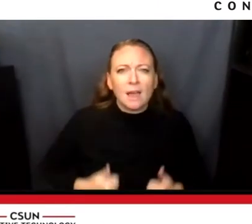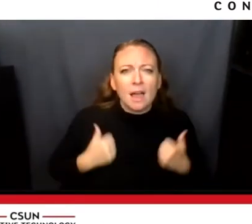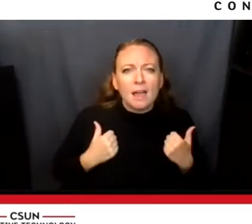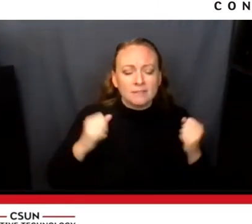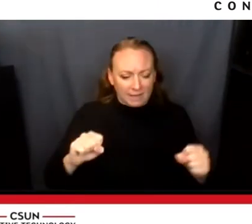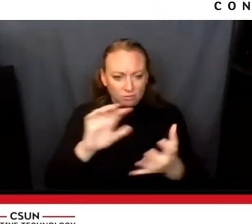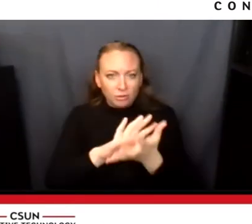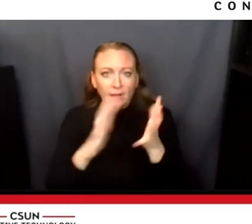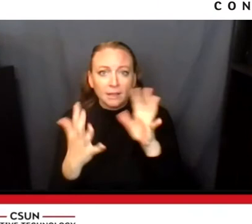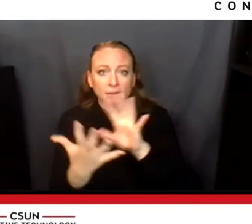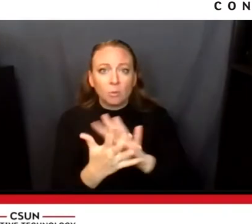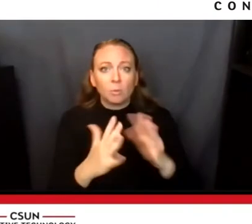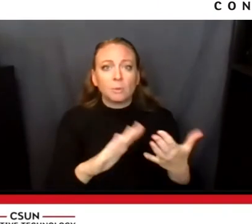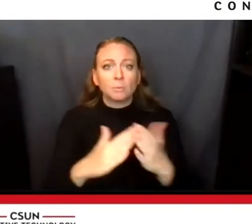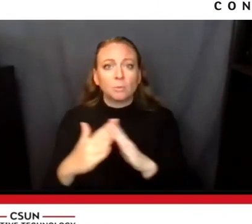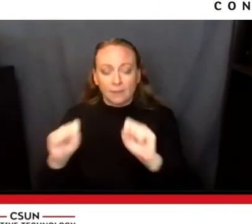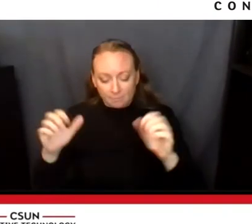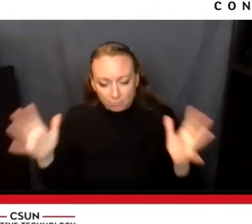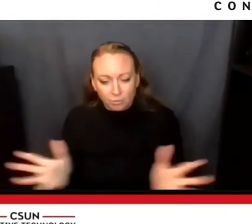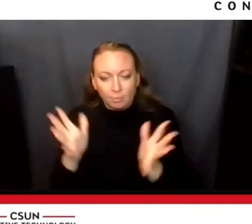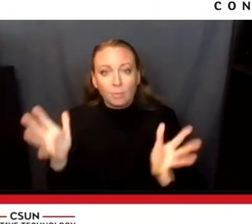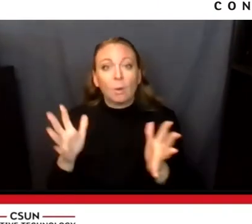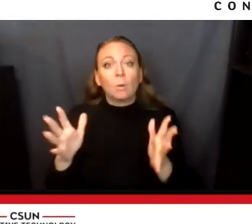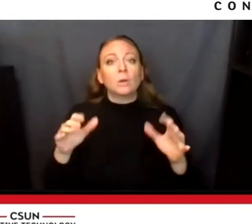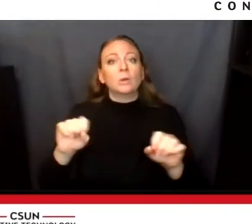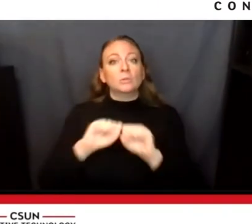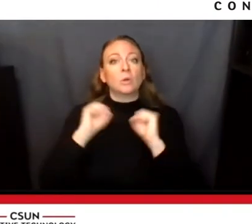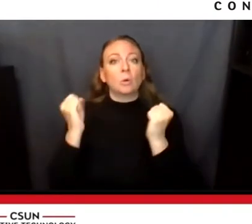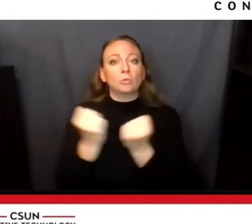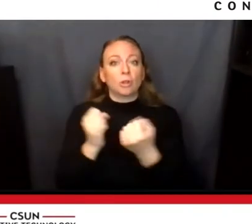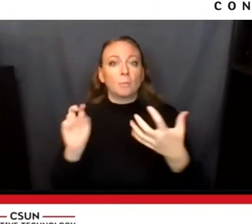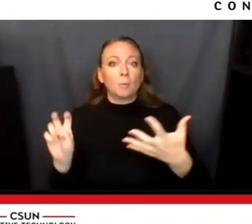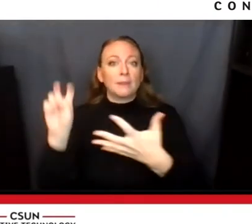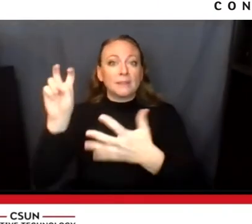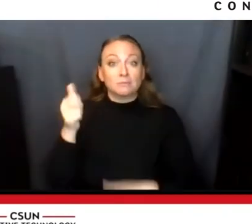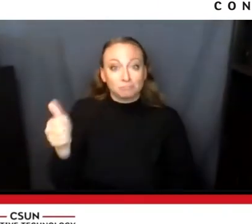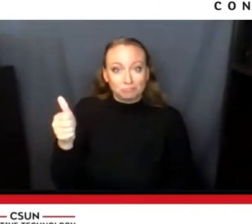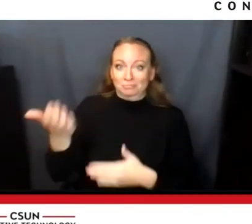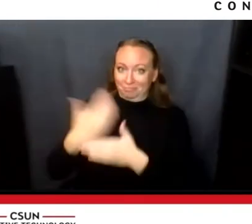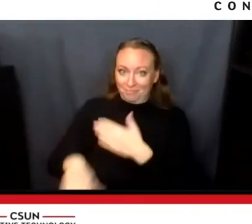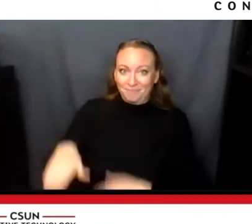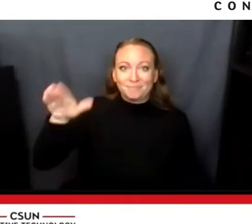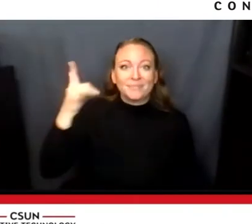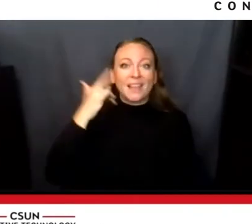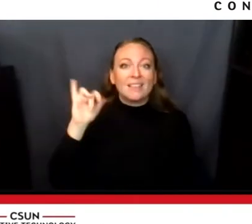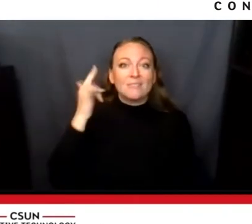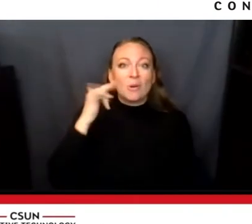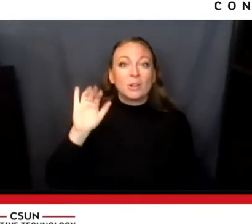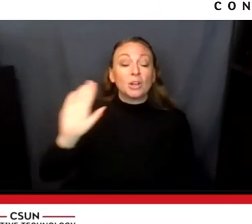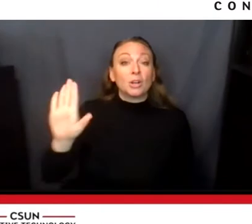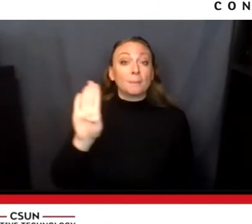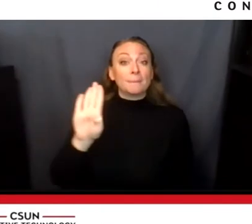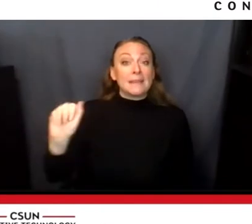and promote social mobility. She's a native Californian. She has her bachelor's degree in psychology